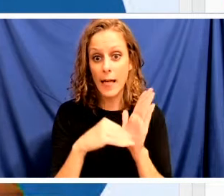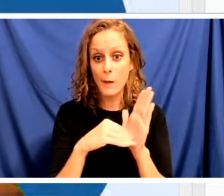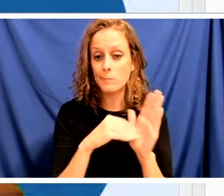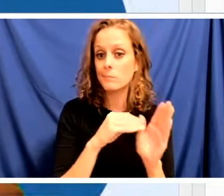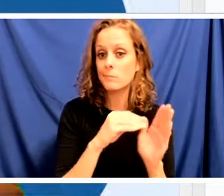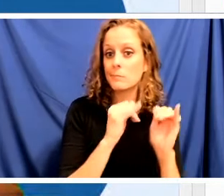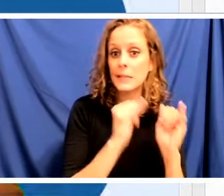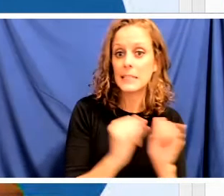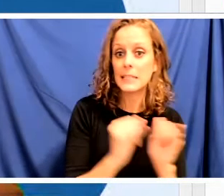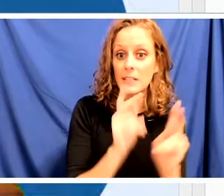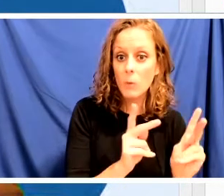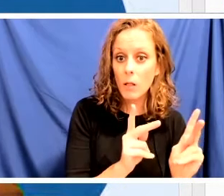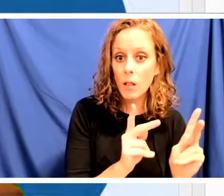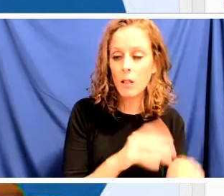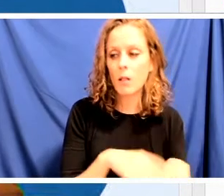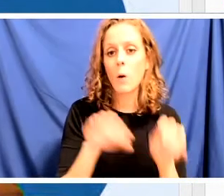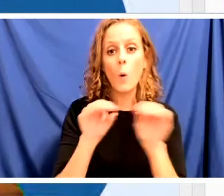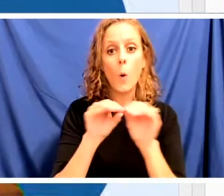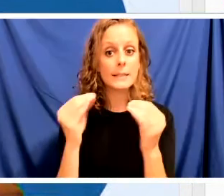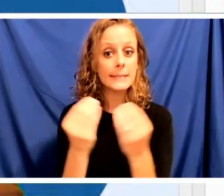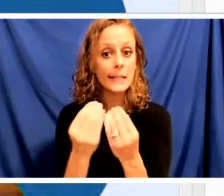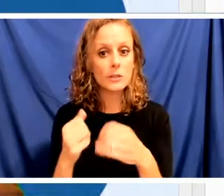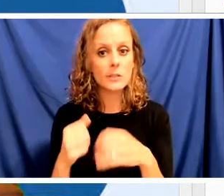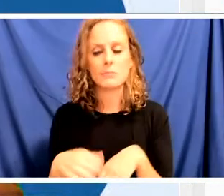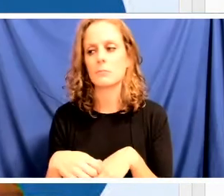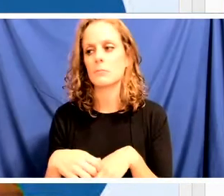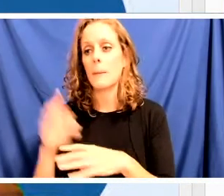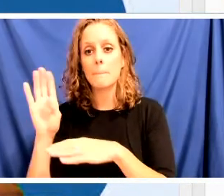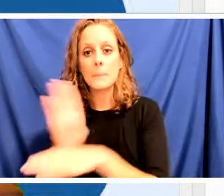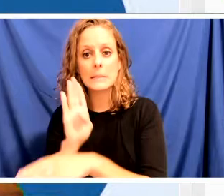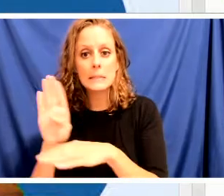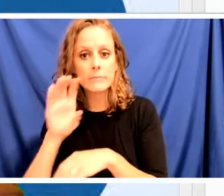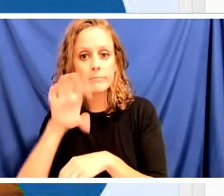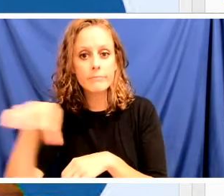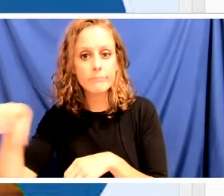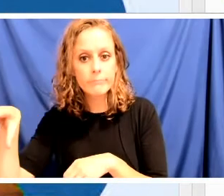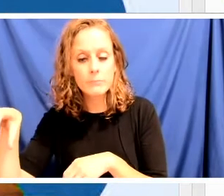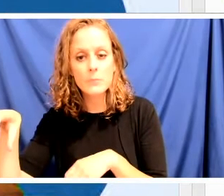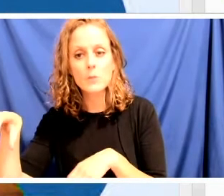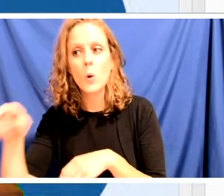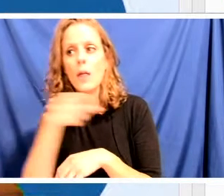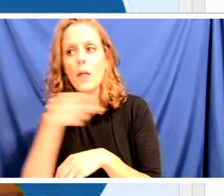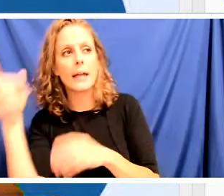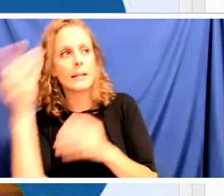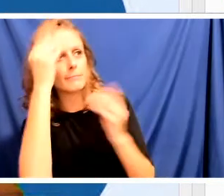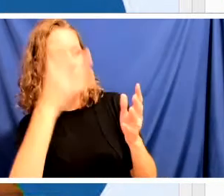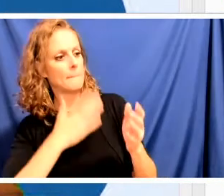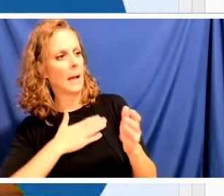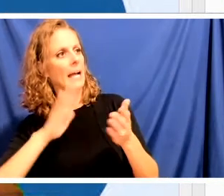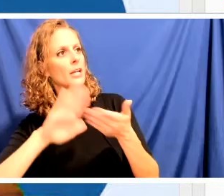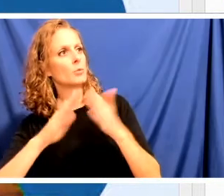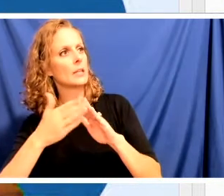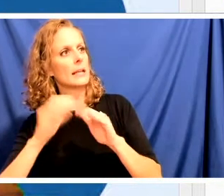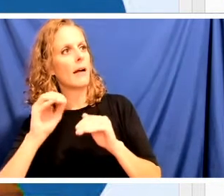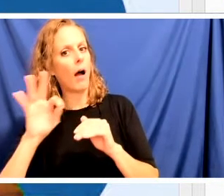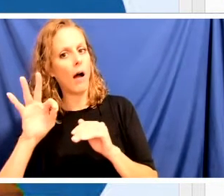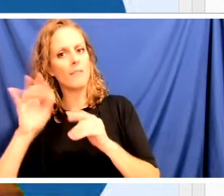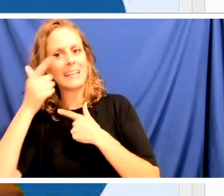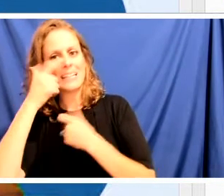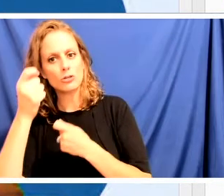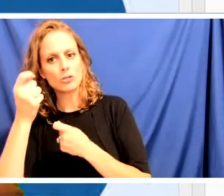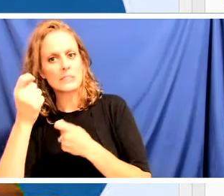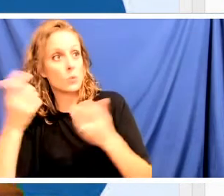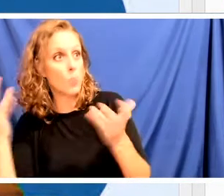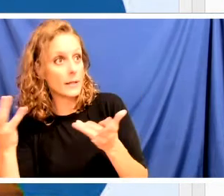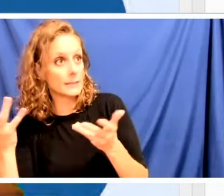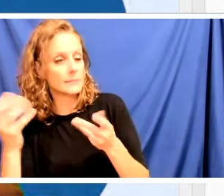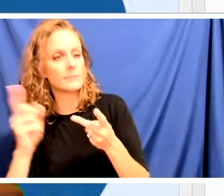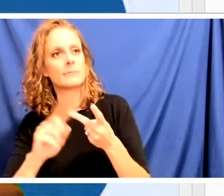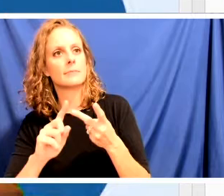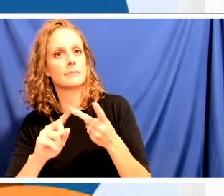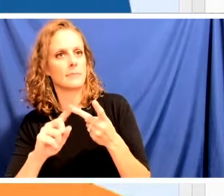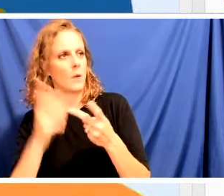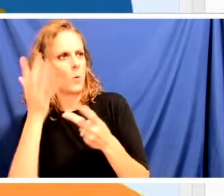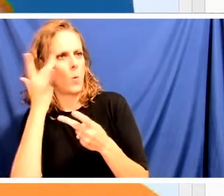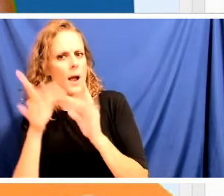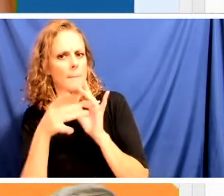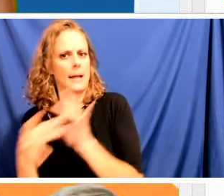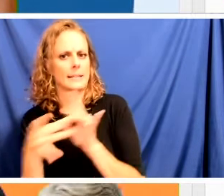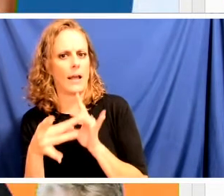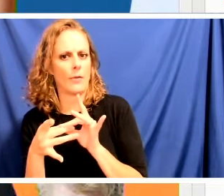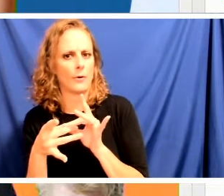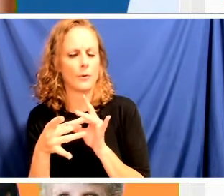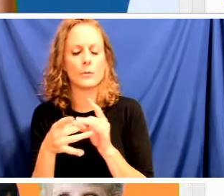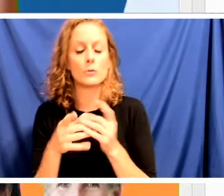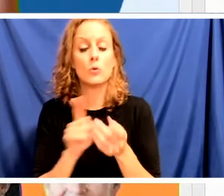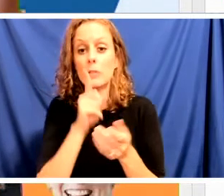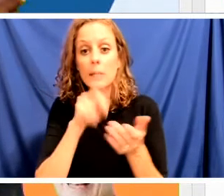businesses to be able to state what their community of interest is and what binds them together so community of interest is really just what you consider yourself your history of your community.